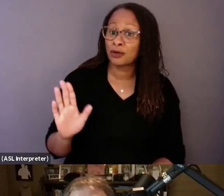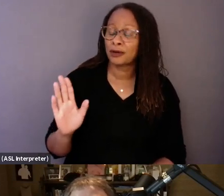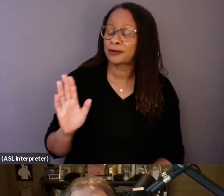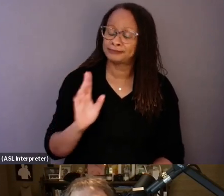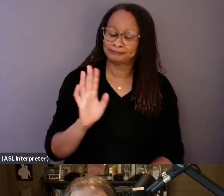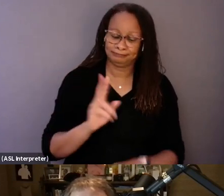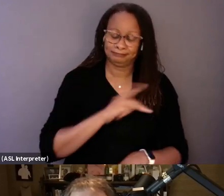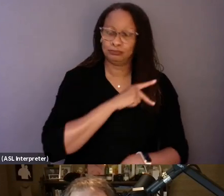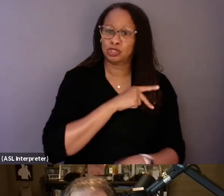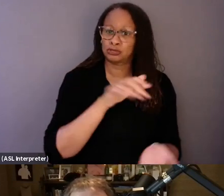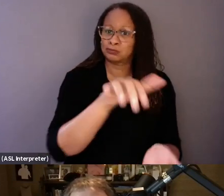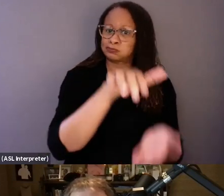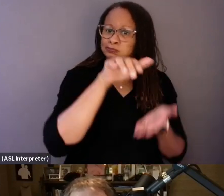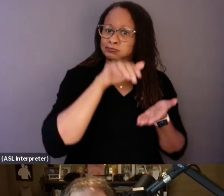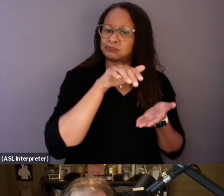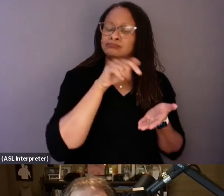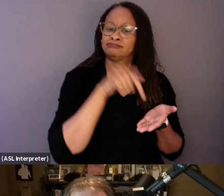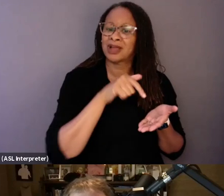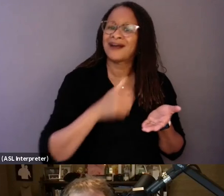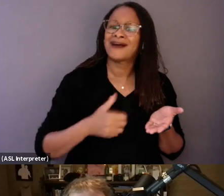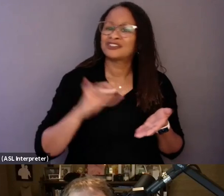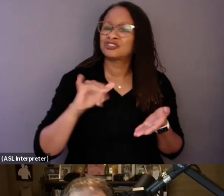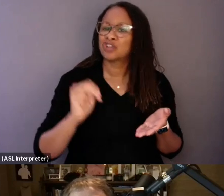of John's life and work resided.